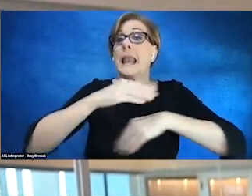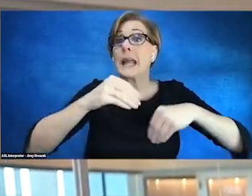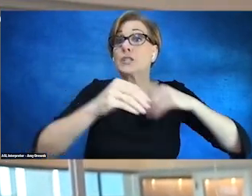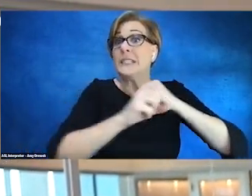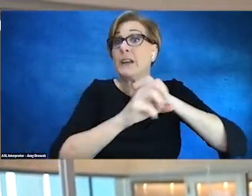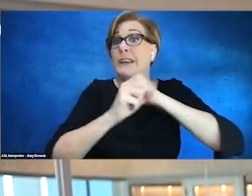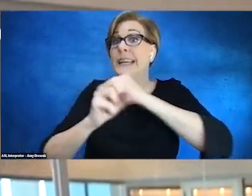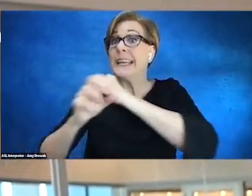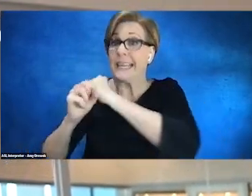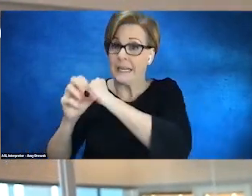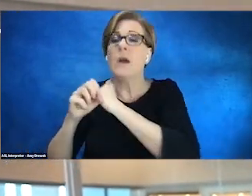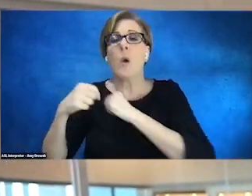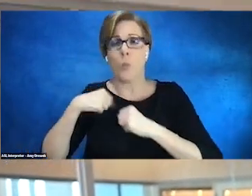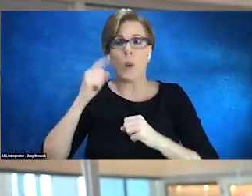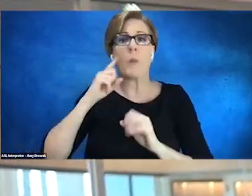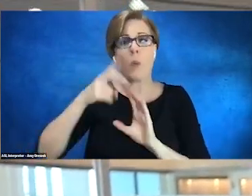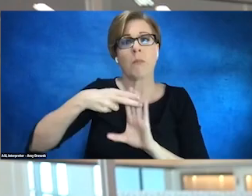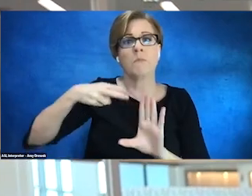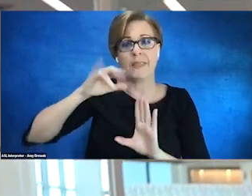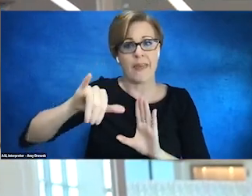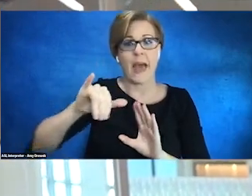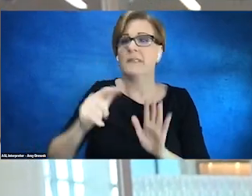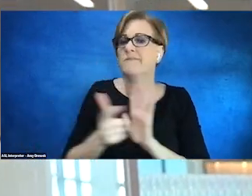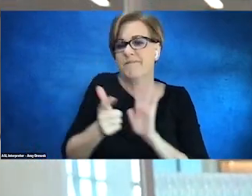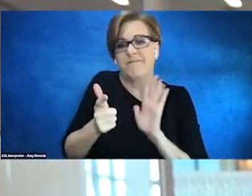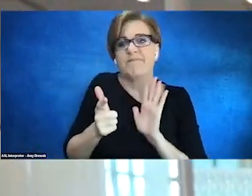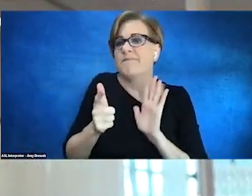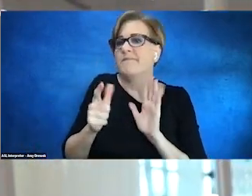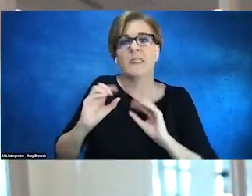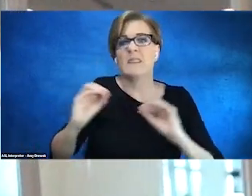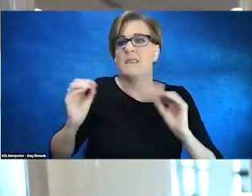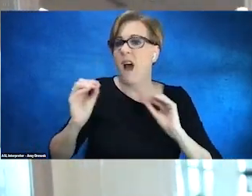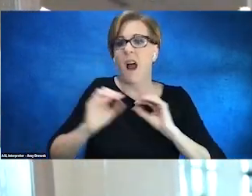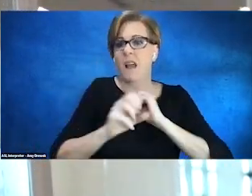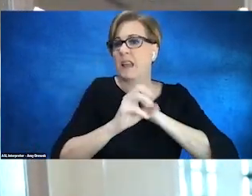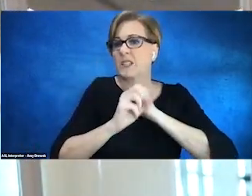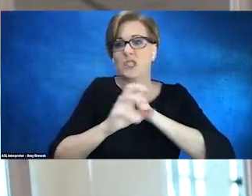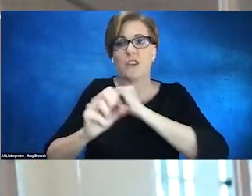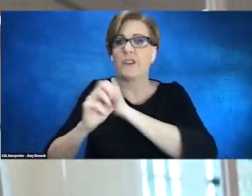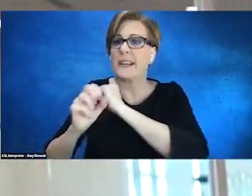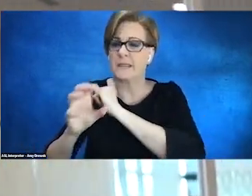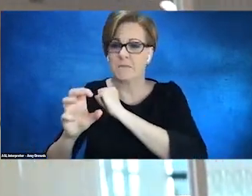that as an emergency non-electioneering site and in the 2022 general election, we had about